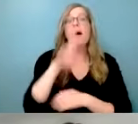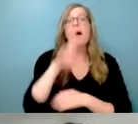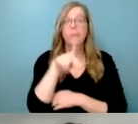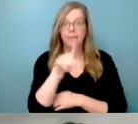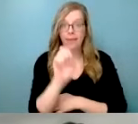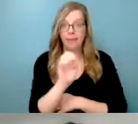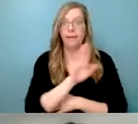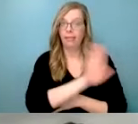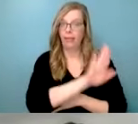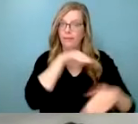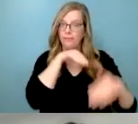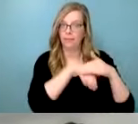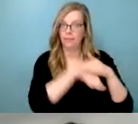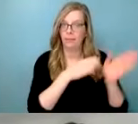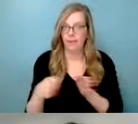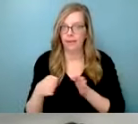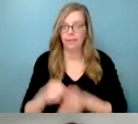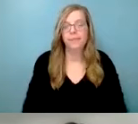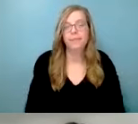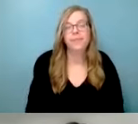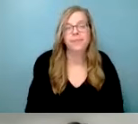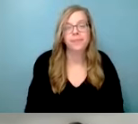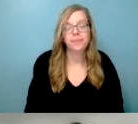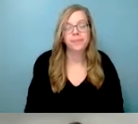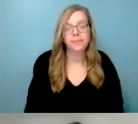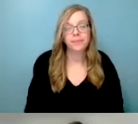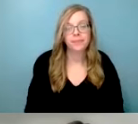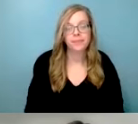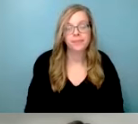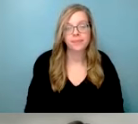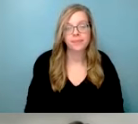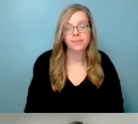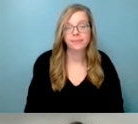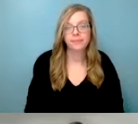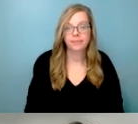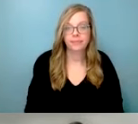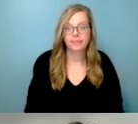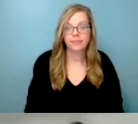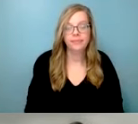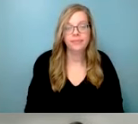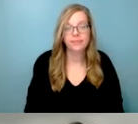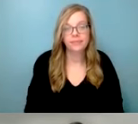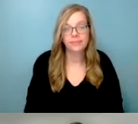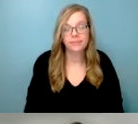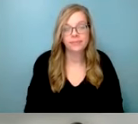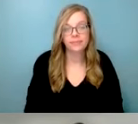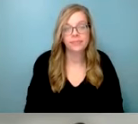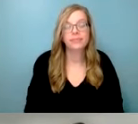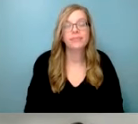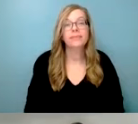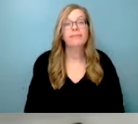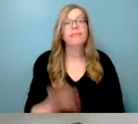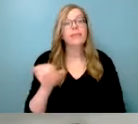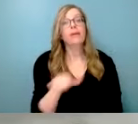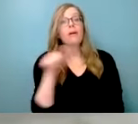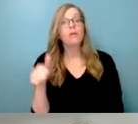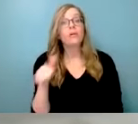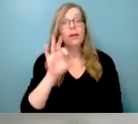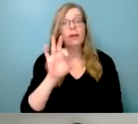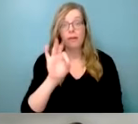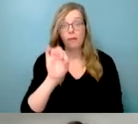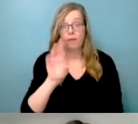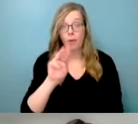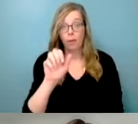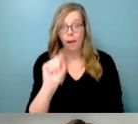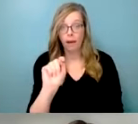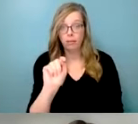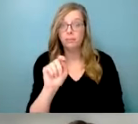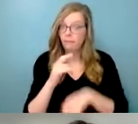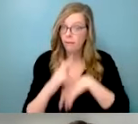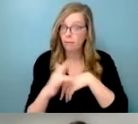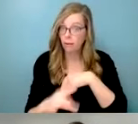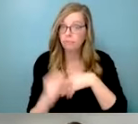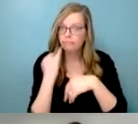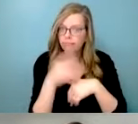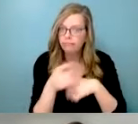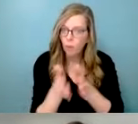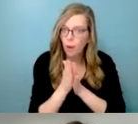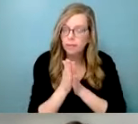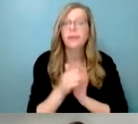plans alternate formats upon request this information is available in alternate